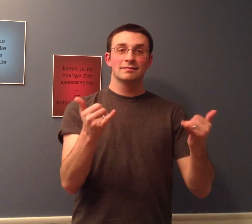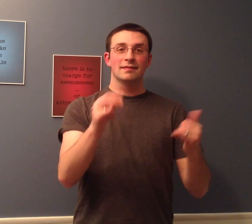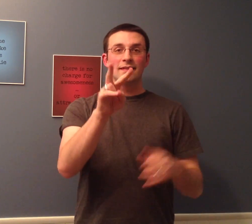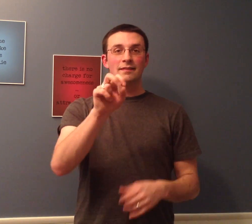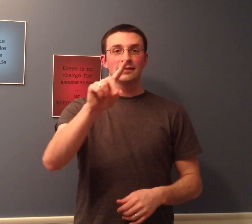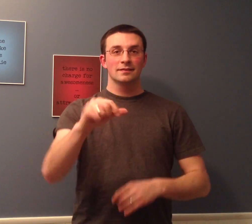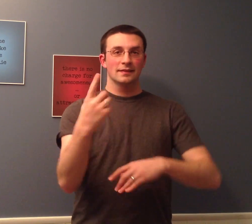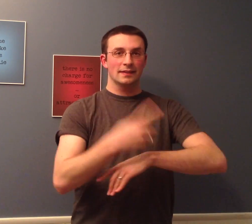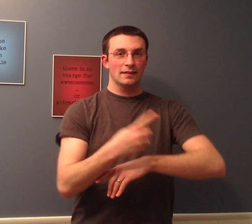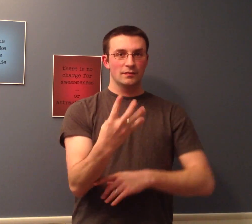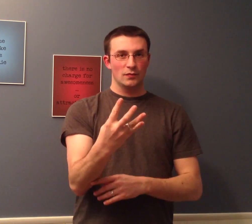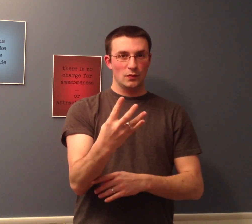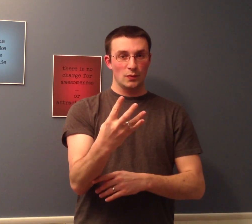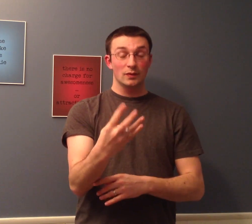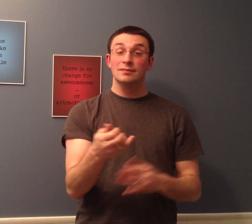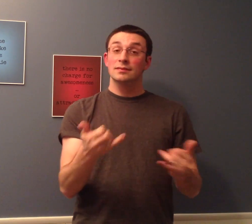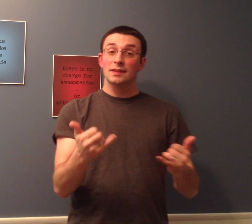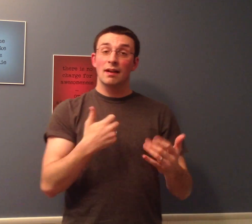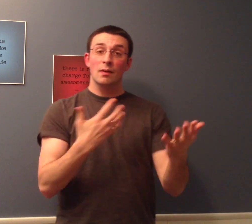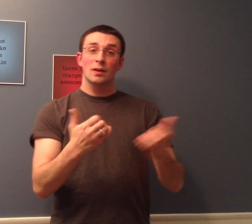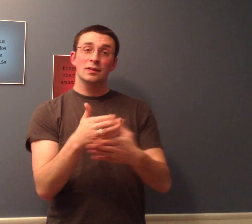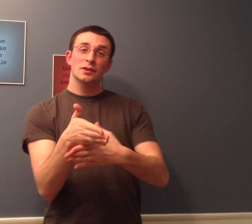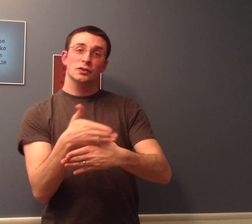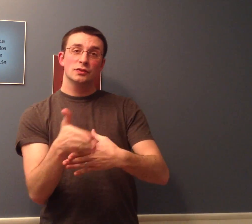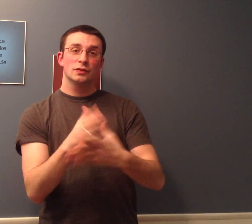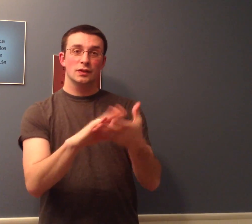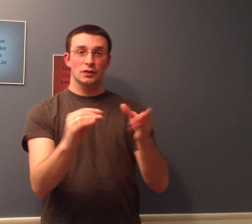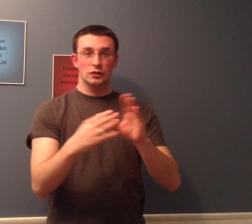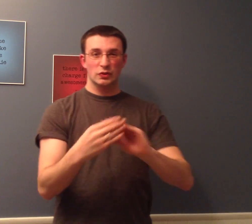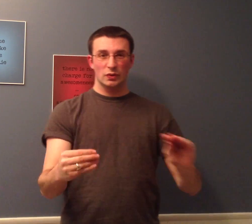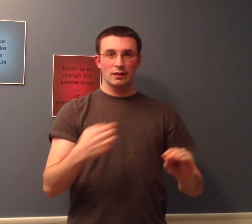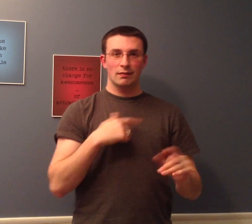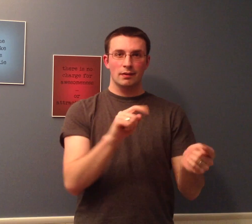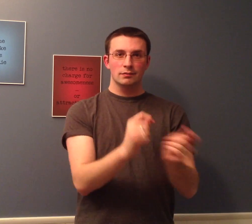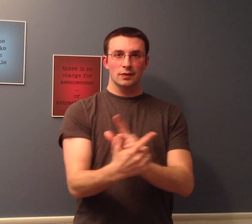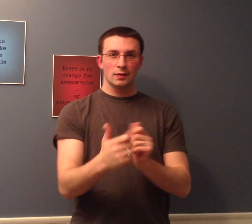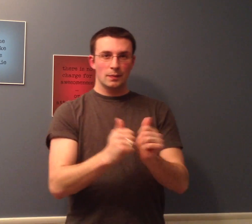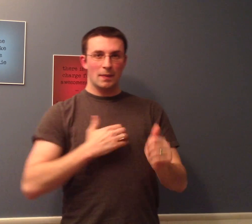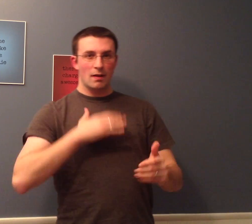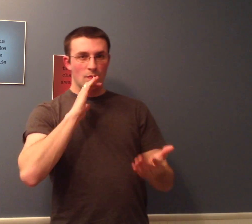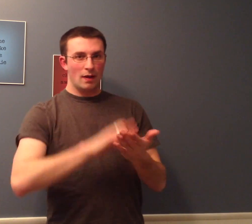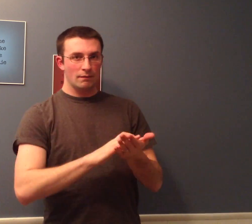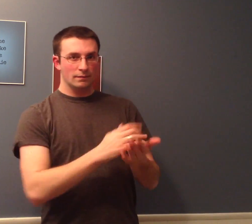Hello today is VEDA day 4. Today I want to share with you a story that my wife and I